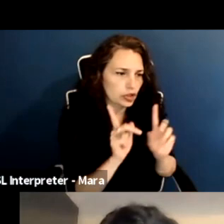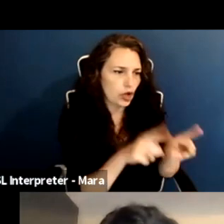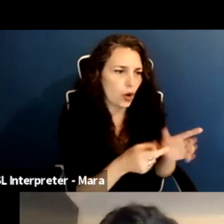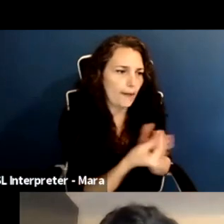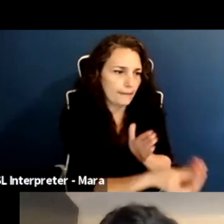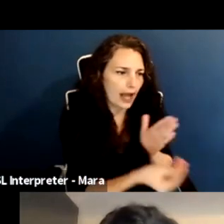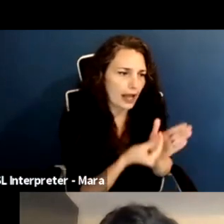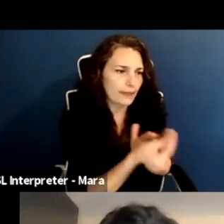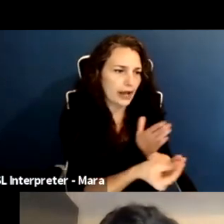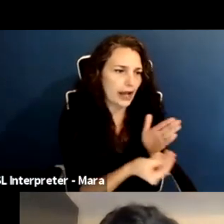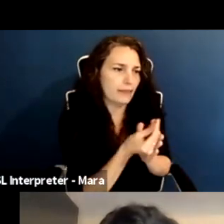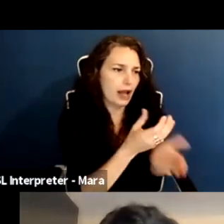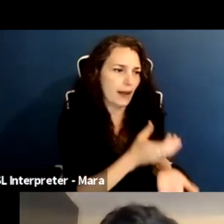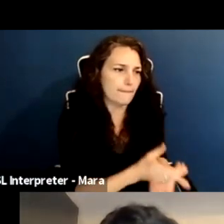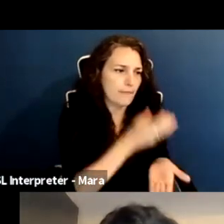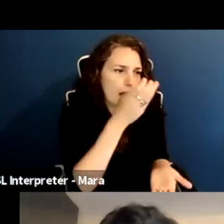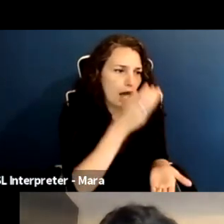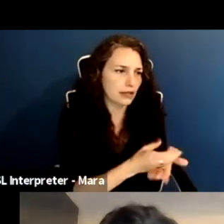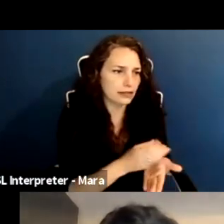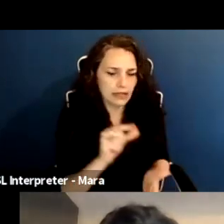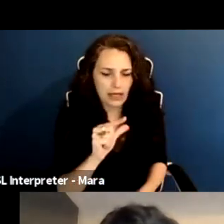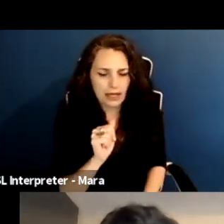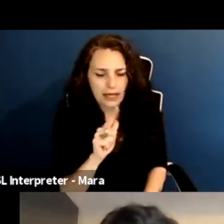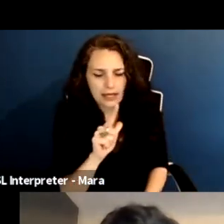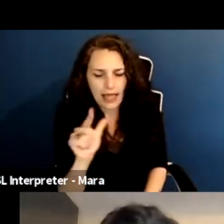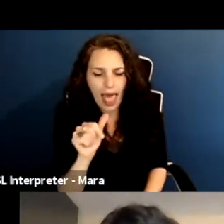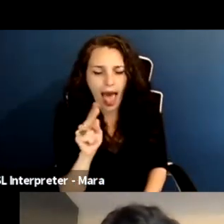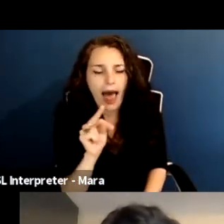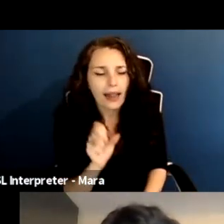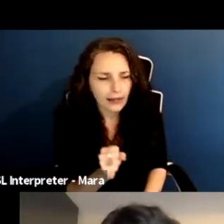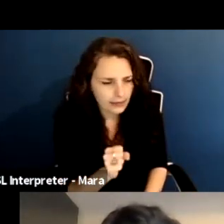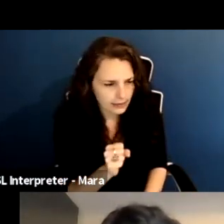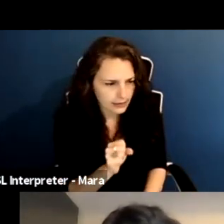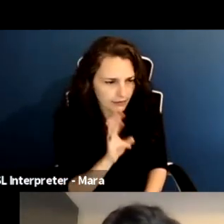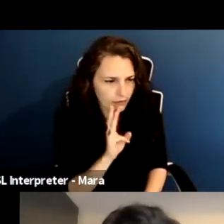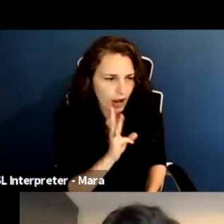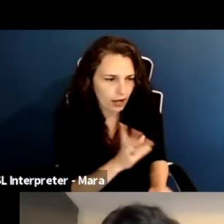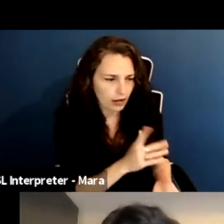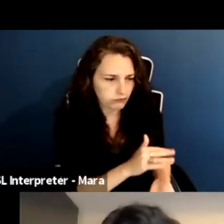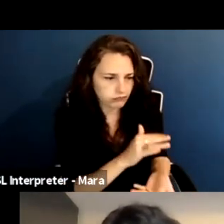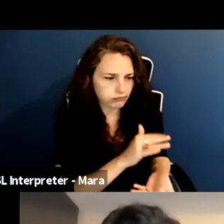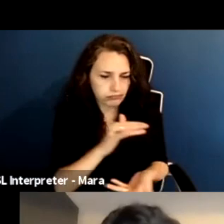and it's insane when you put these numbers together. I can't remember them at the top of my head but